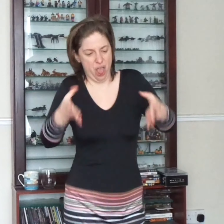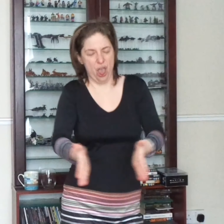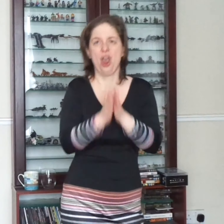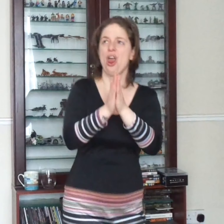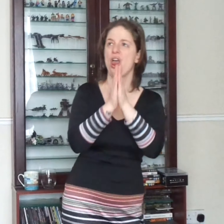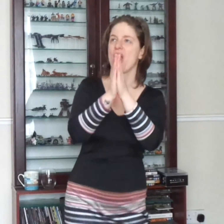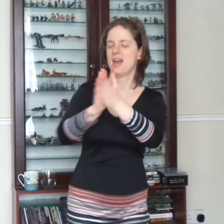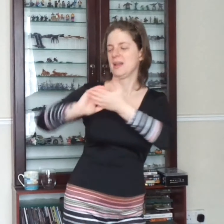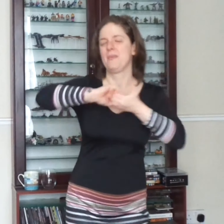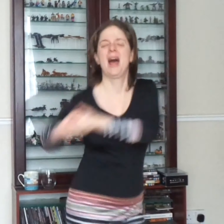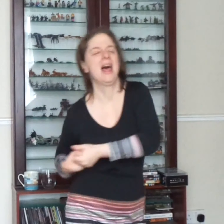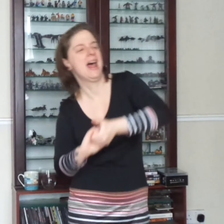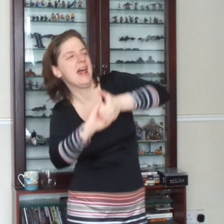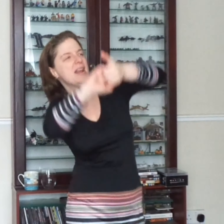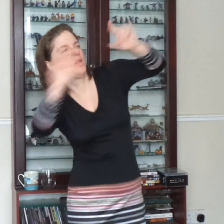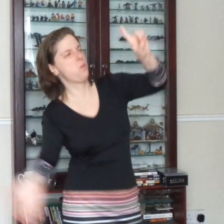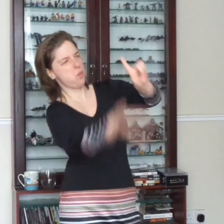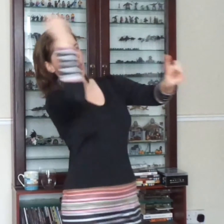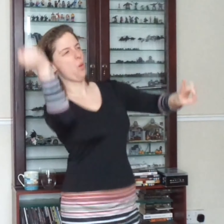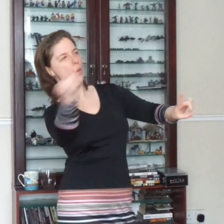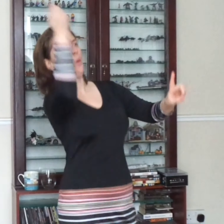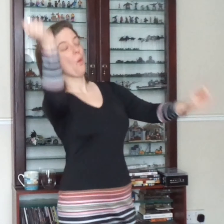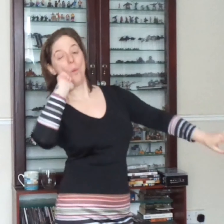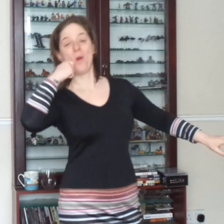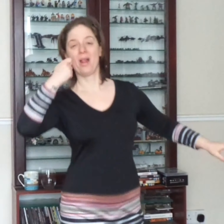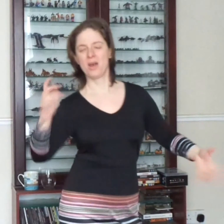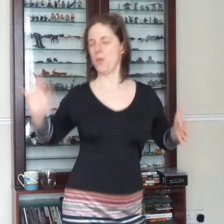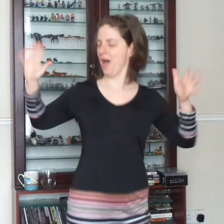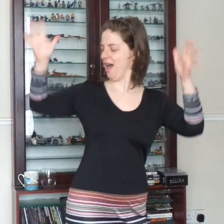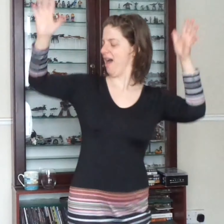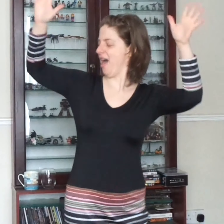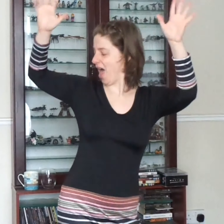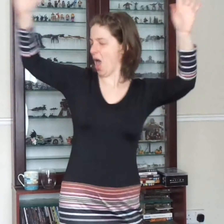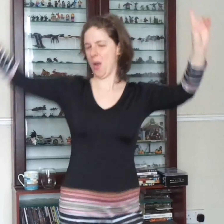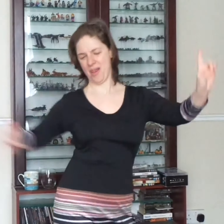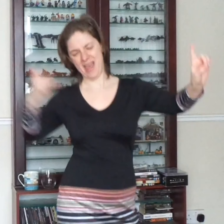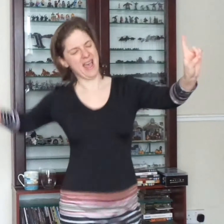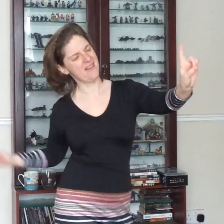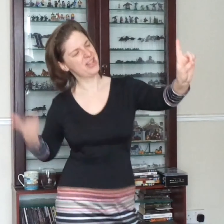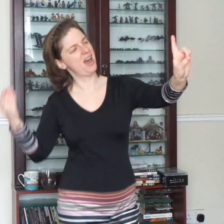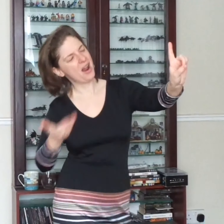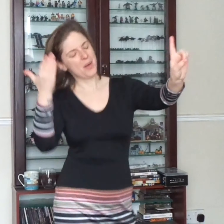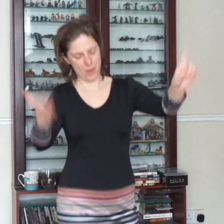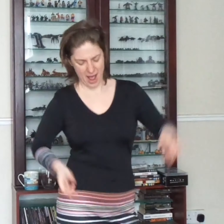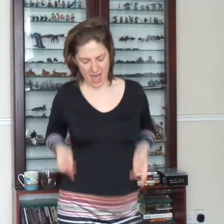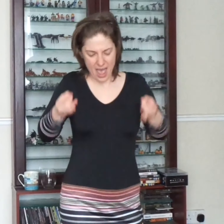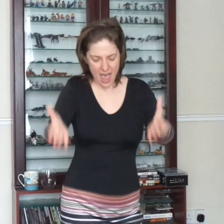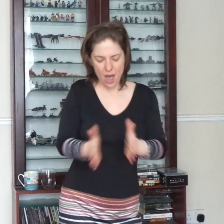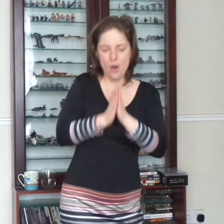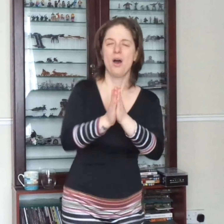Take my hand and we'll make it, I swear Whoa, livin' on a prayer